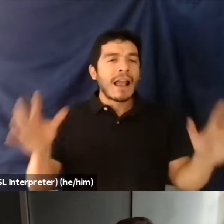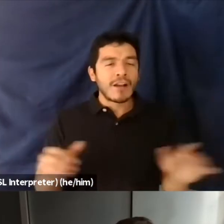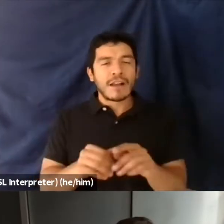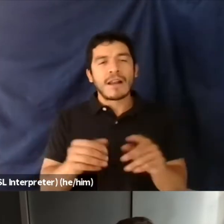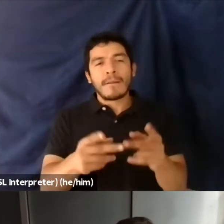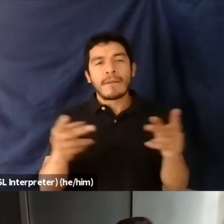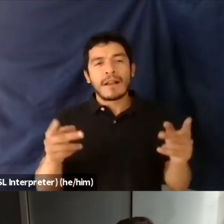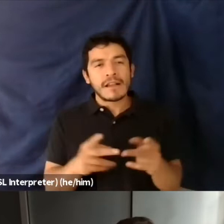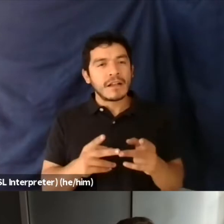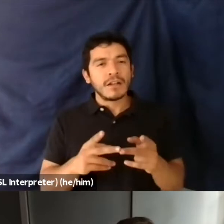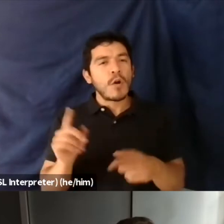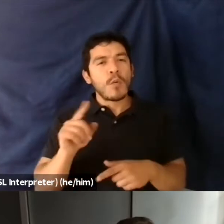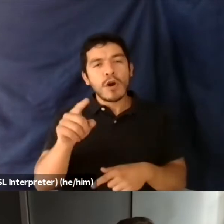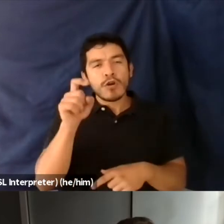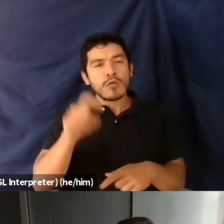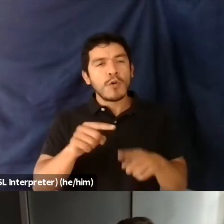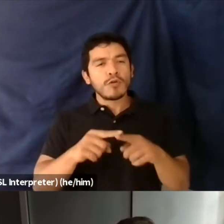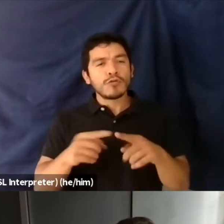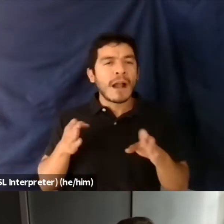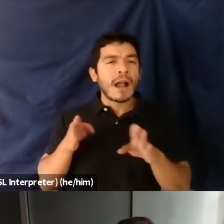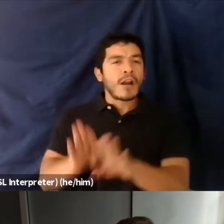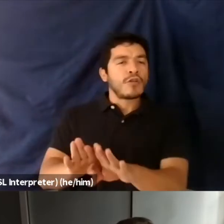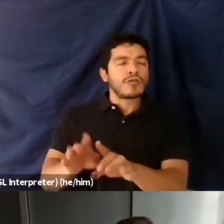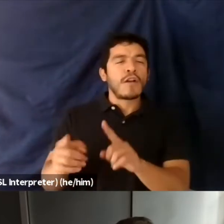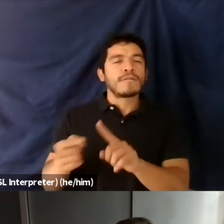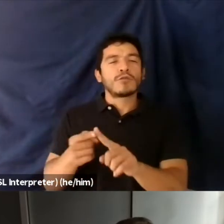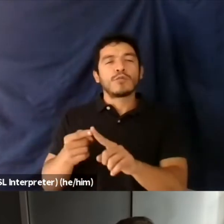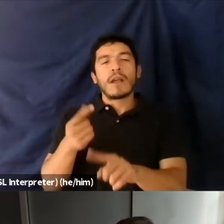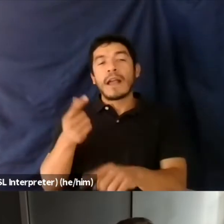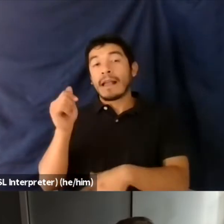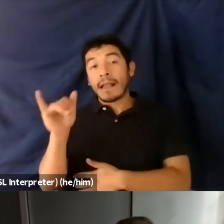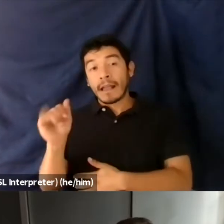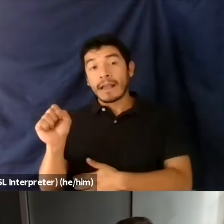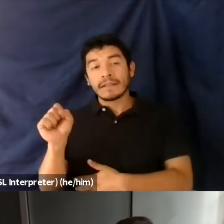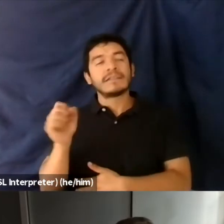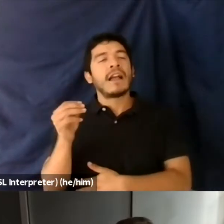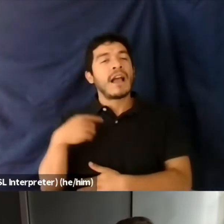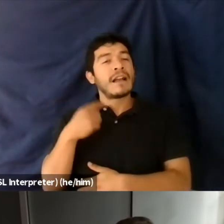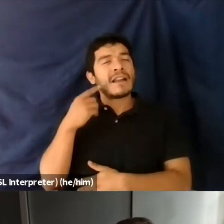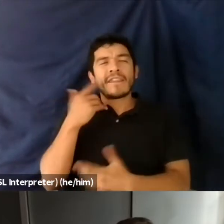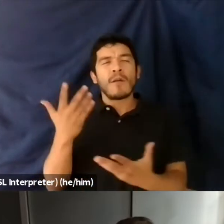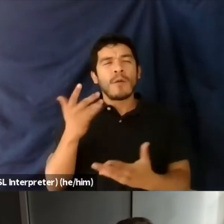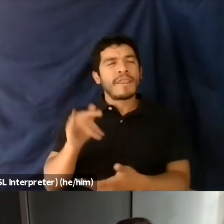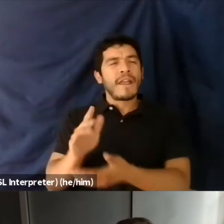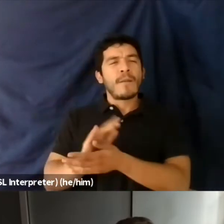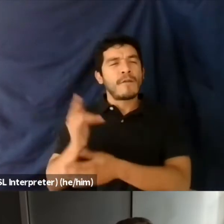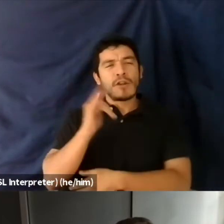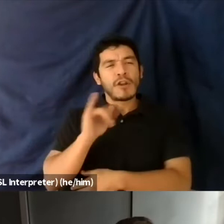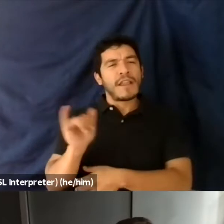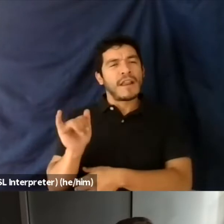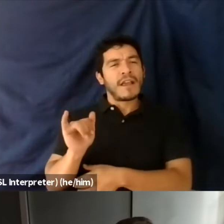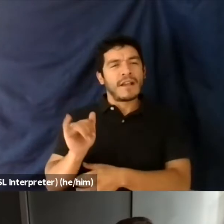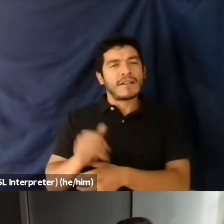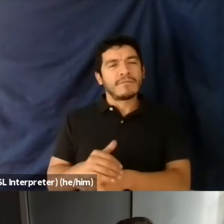to be closed off to queerness. And what does that documentary look like? And how do you show that? Like how do you document that?